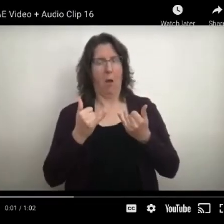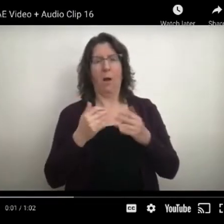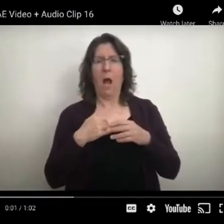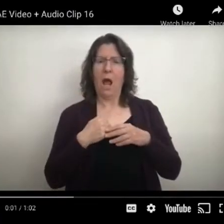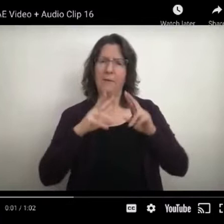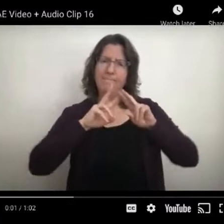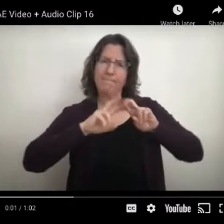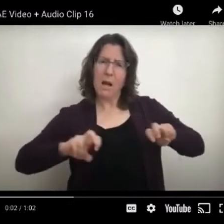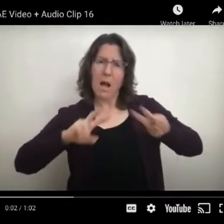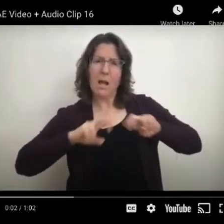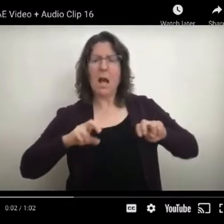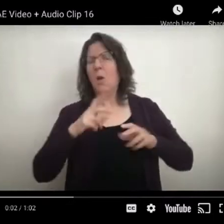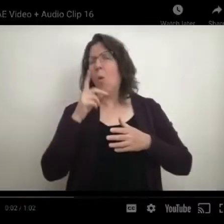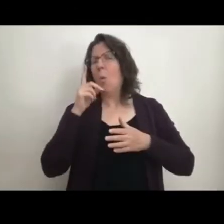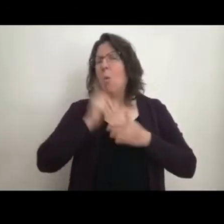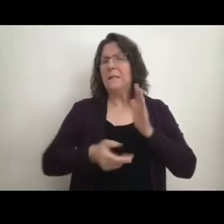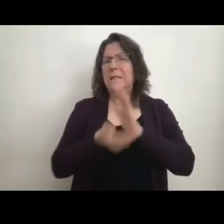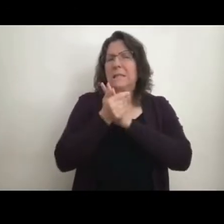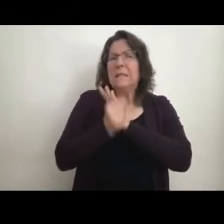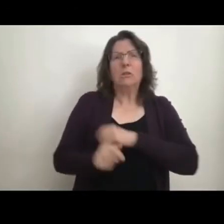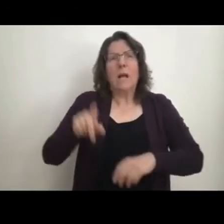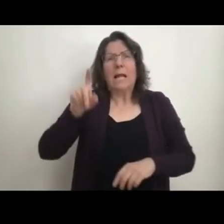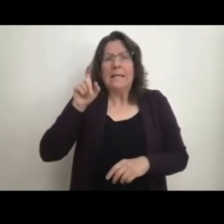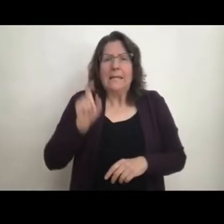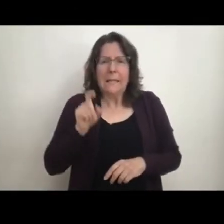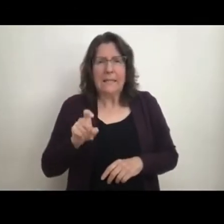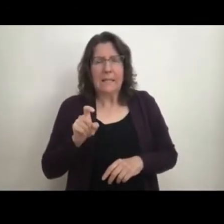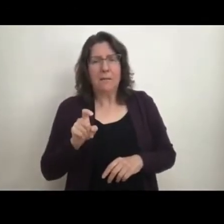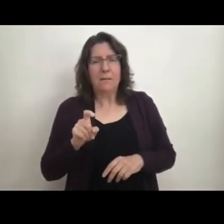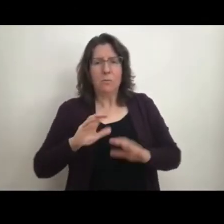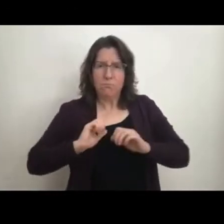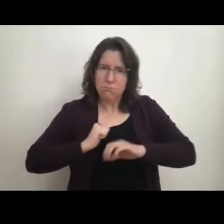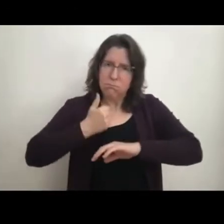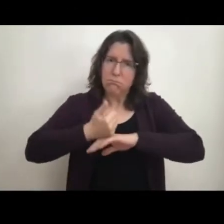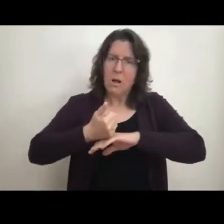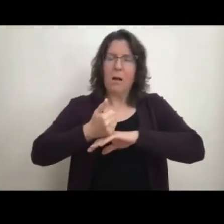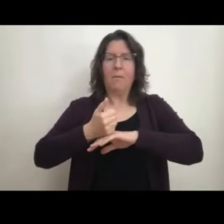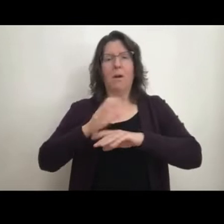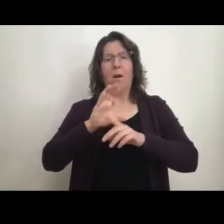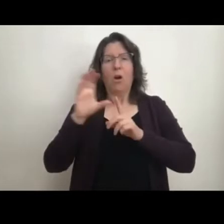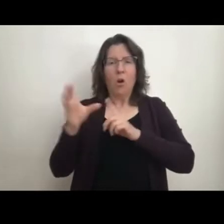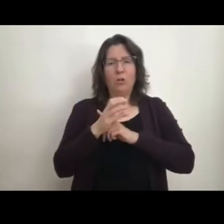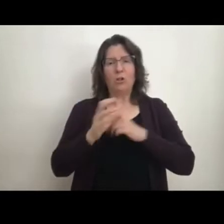Let's explore what prerequisite skills and conditions are necessary